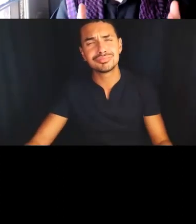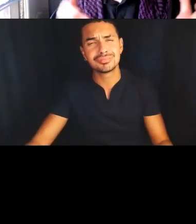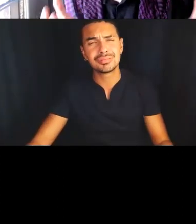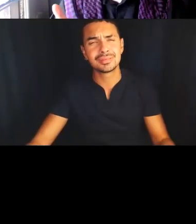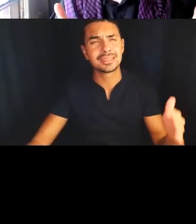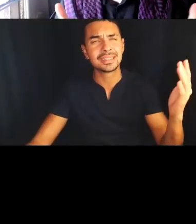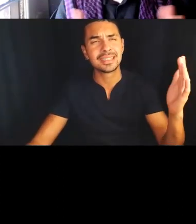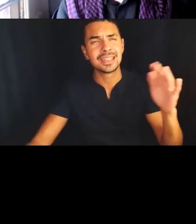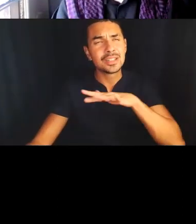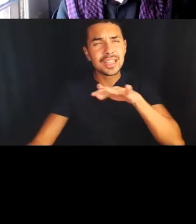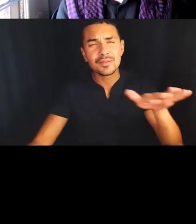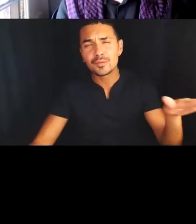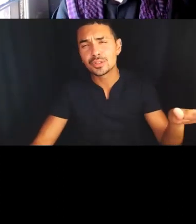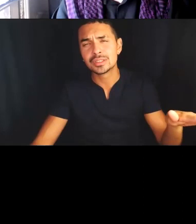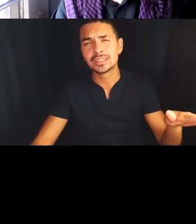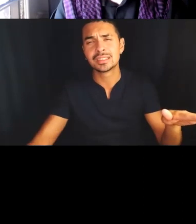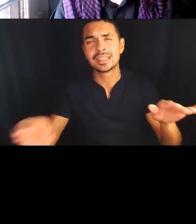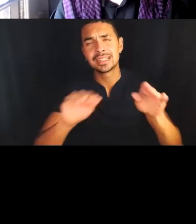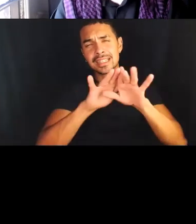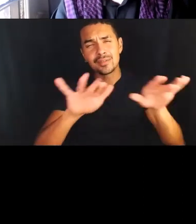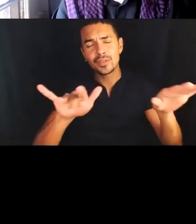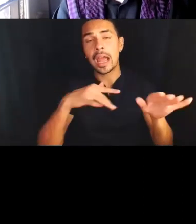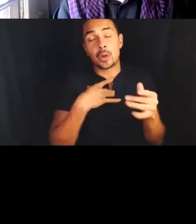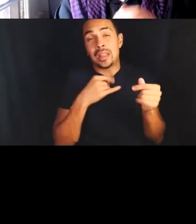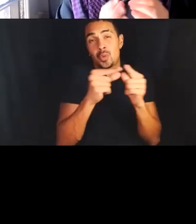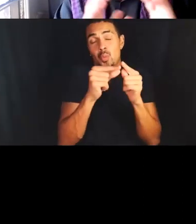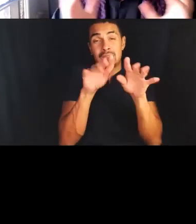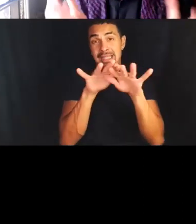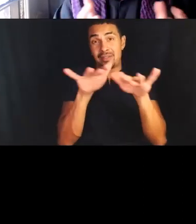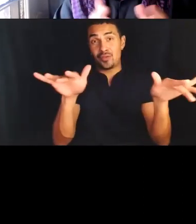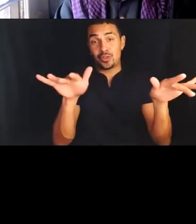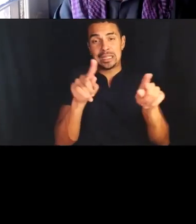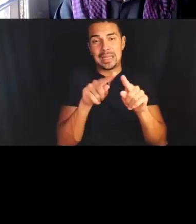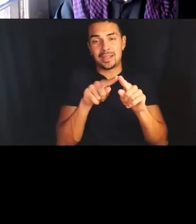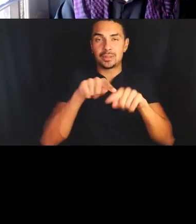Diverse is such a word that I don't like, but it's useful in this context.